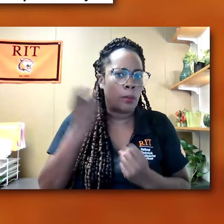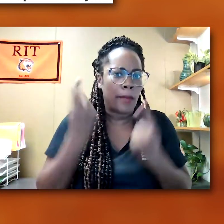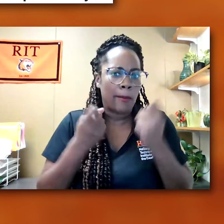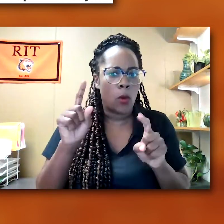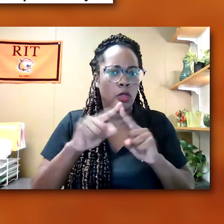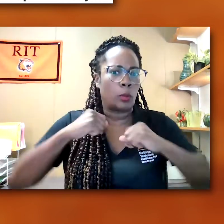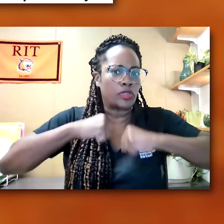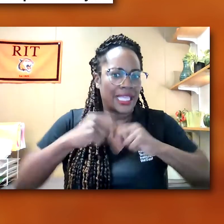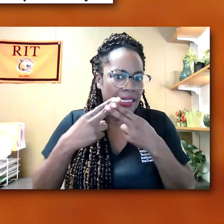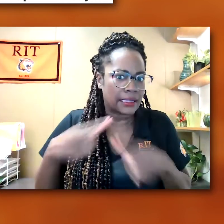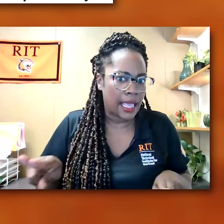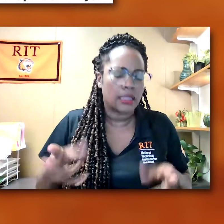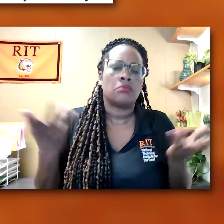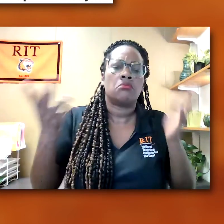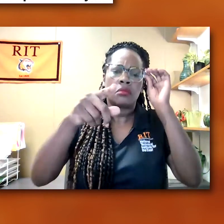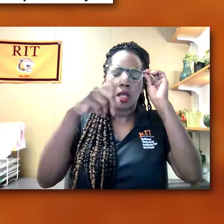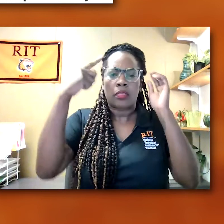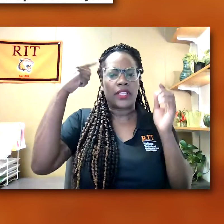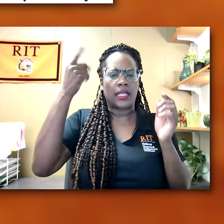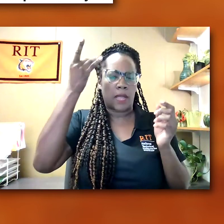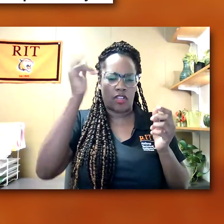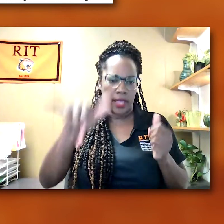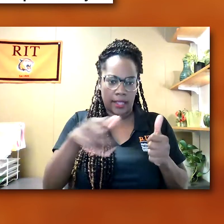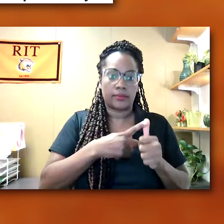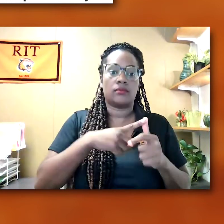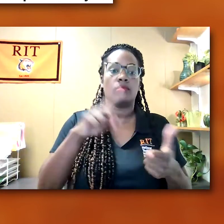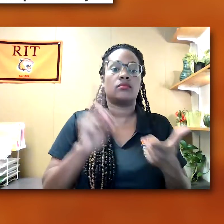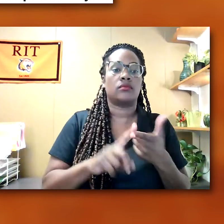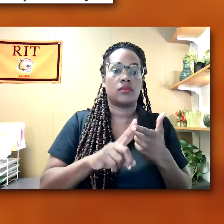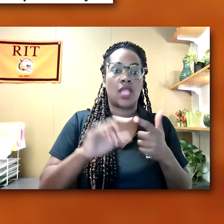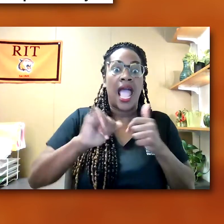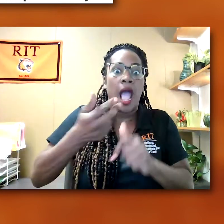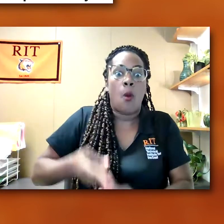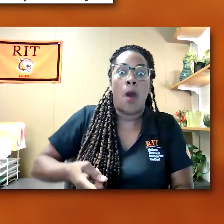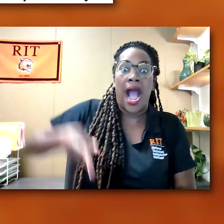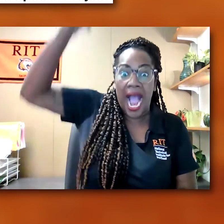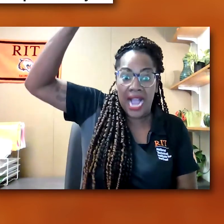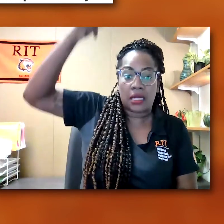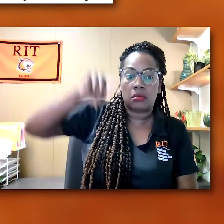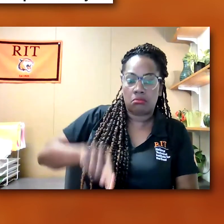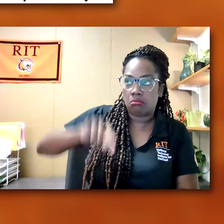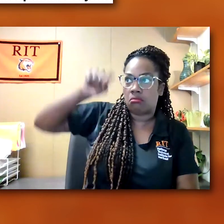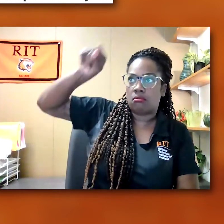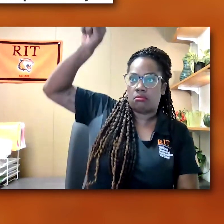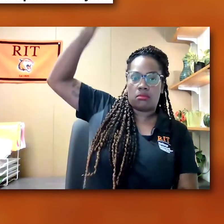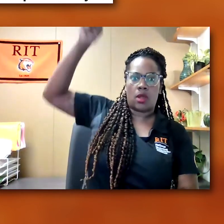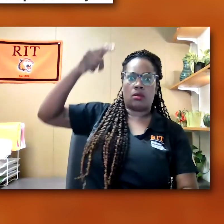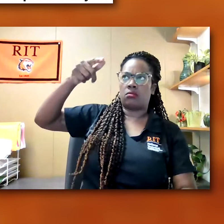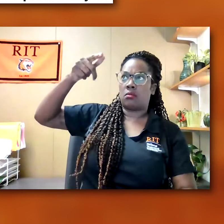The popcorn thing that I did, I didn't see a lot of people use that type of concept, so that might be something they would consider as highly unique.